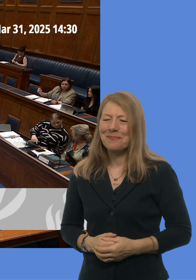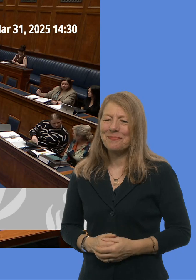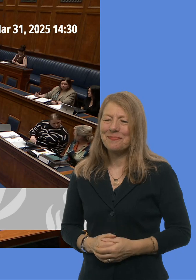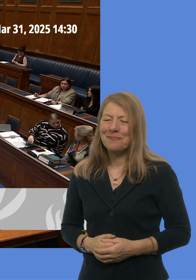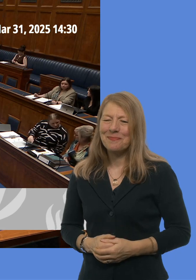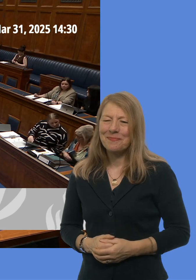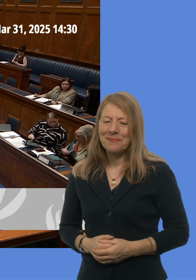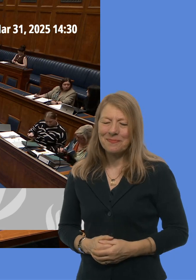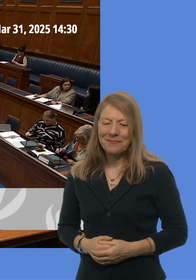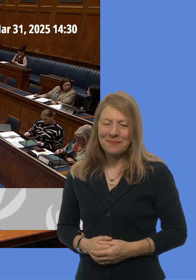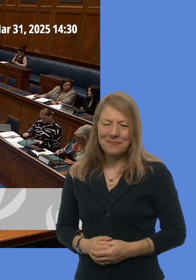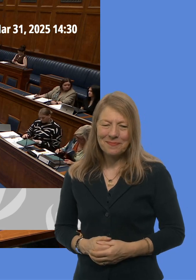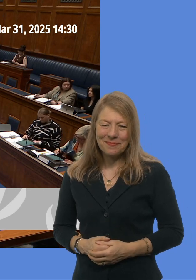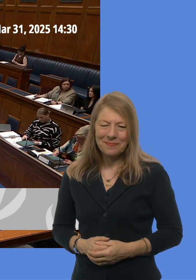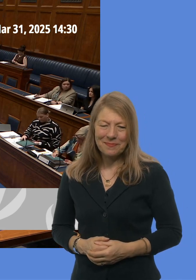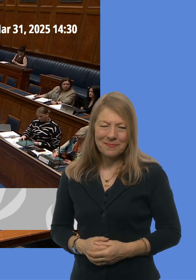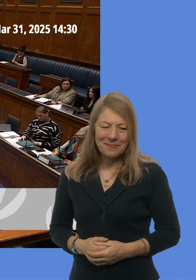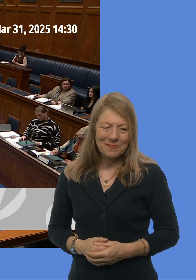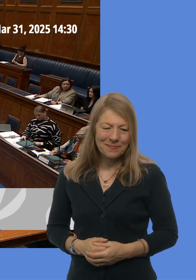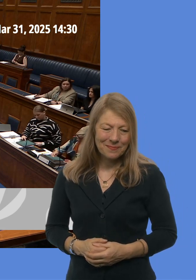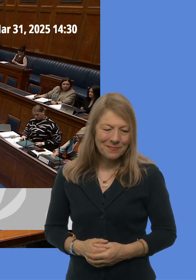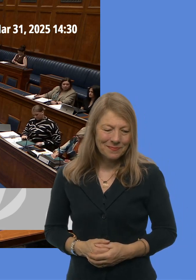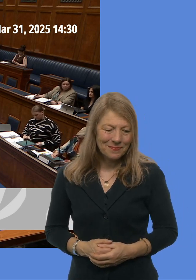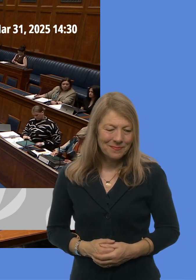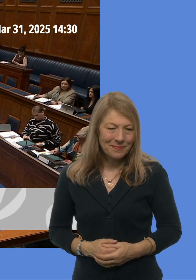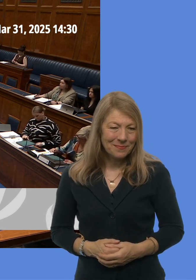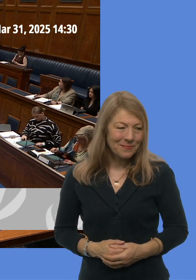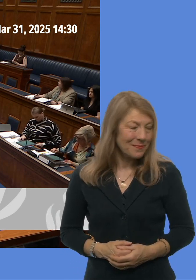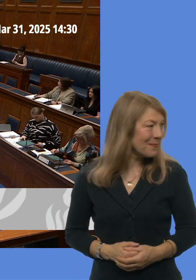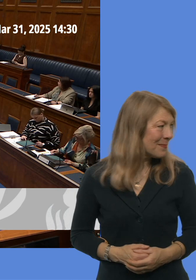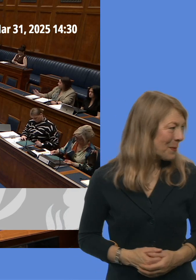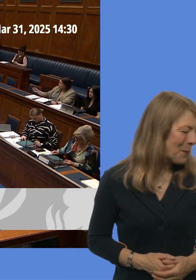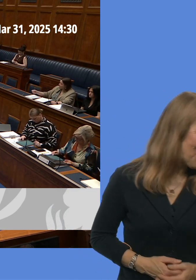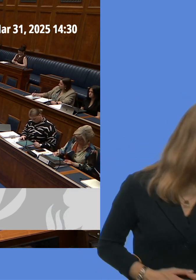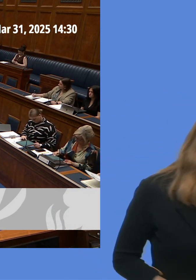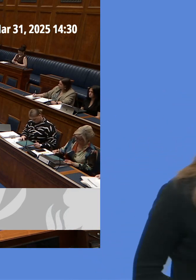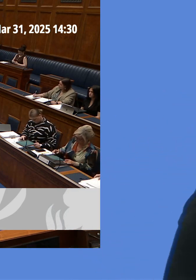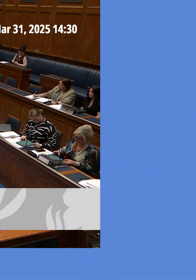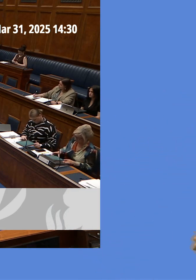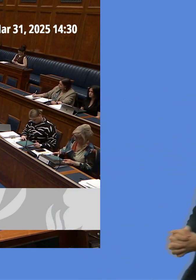Thank you, Deputy First Minister. On the restoration of the Assembly, you pledged